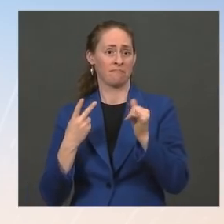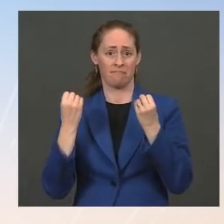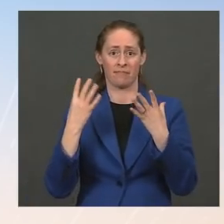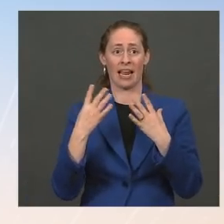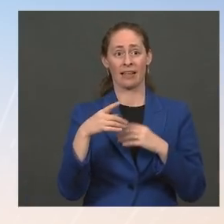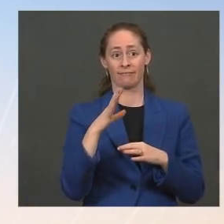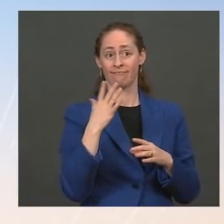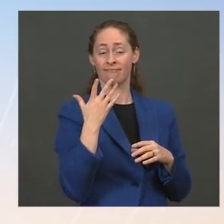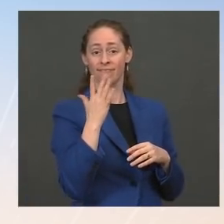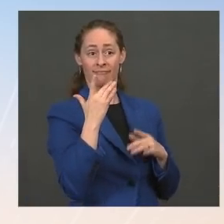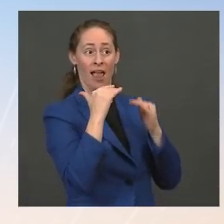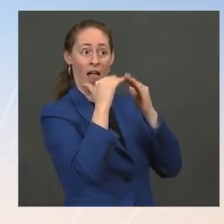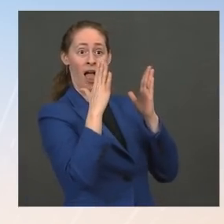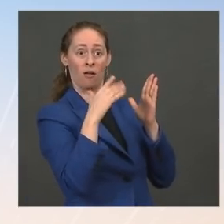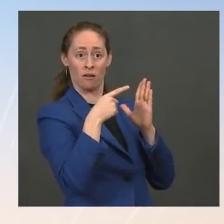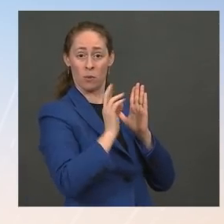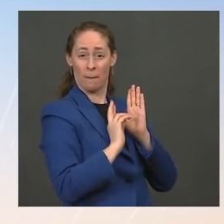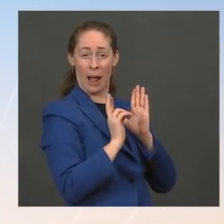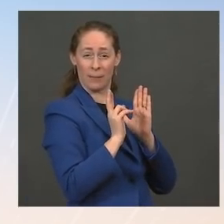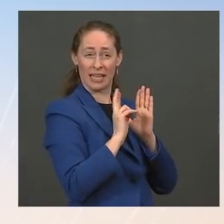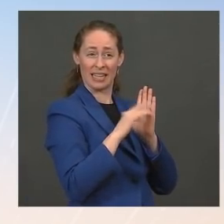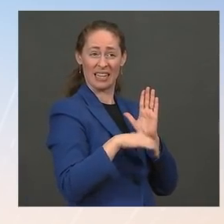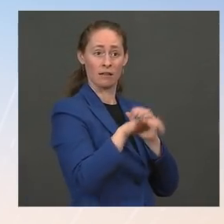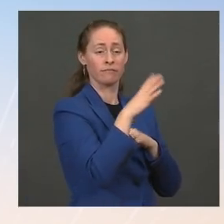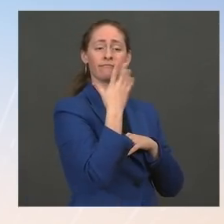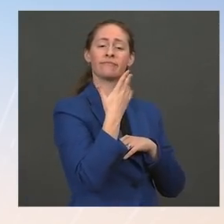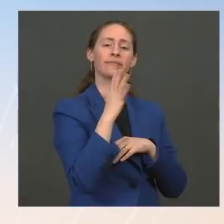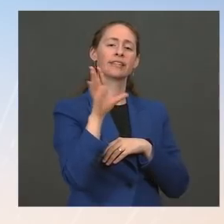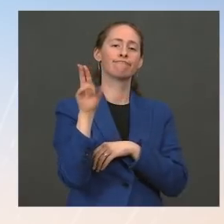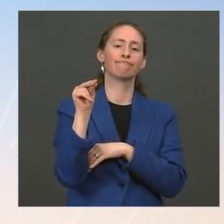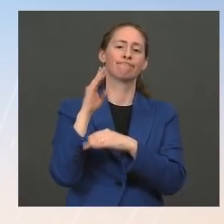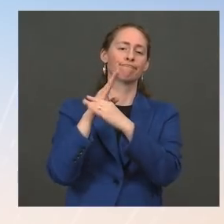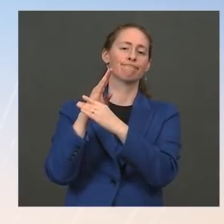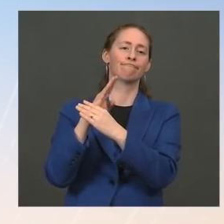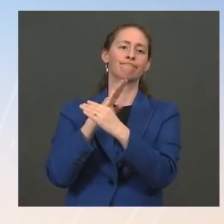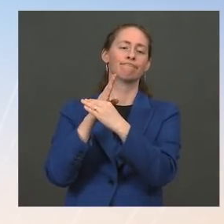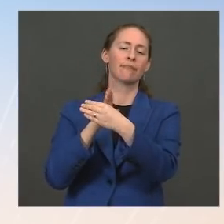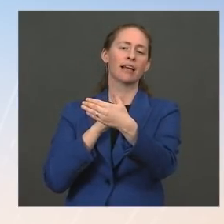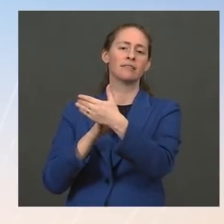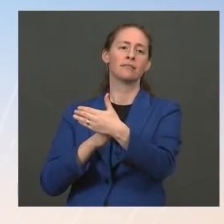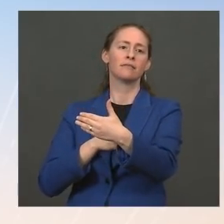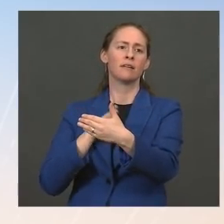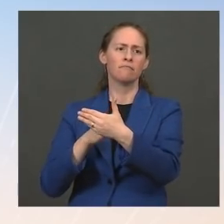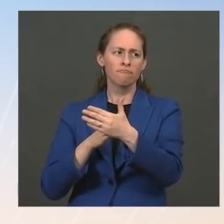voting against steps that many economists have said would ease inflation.